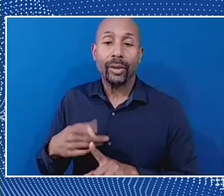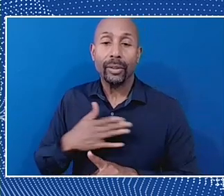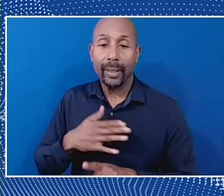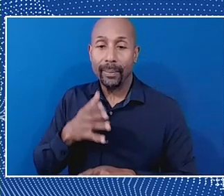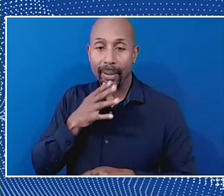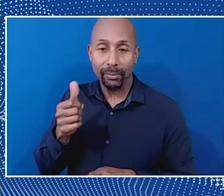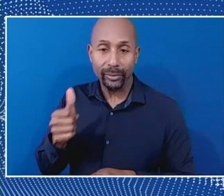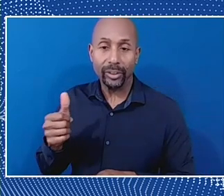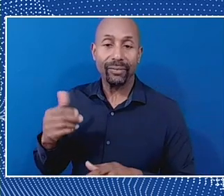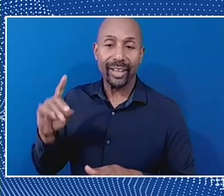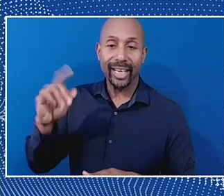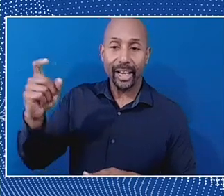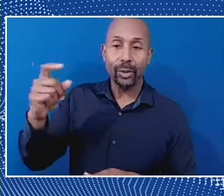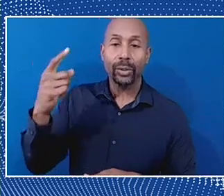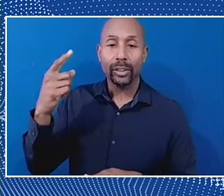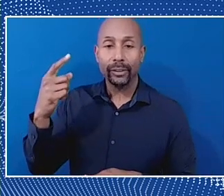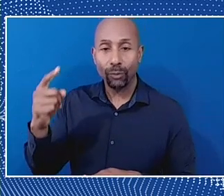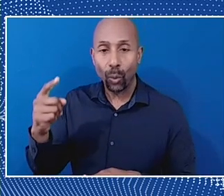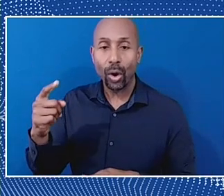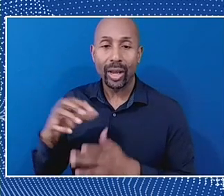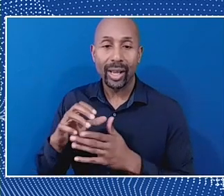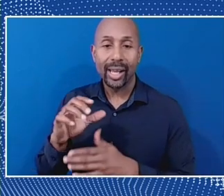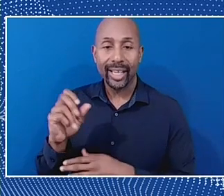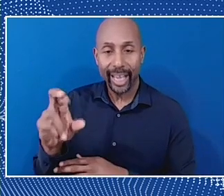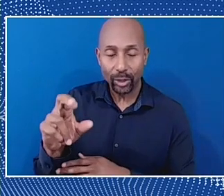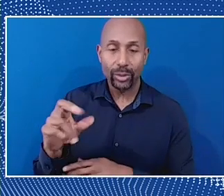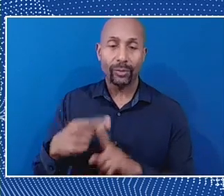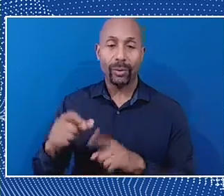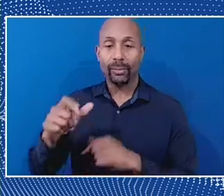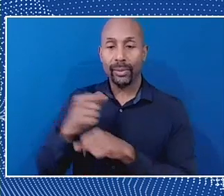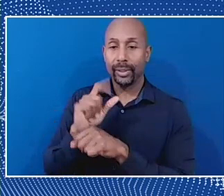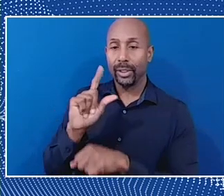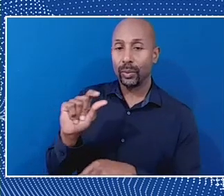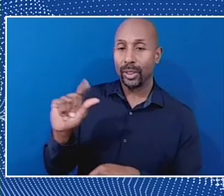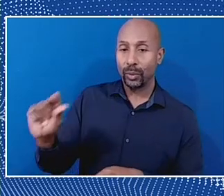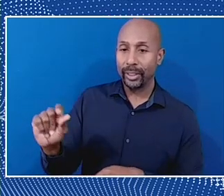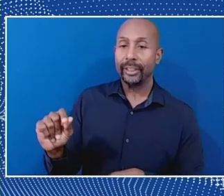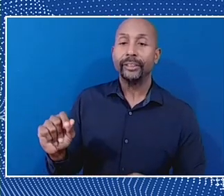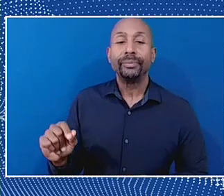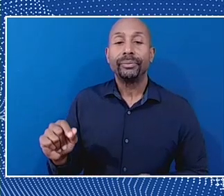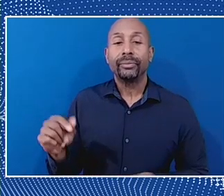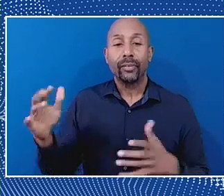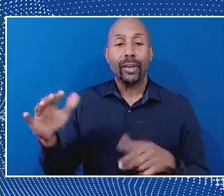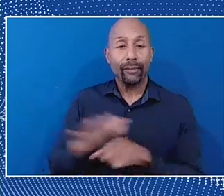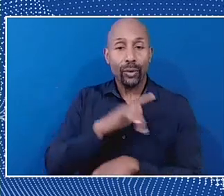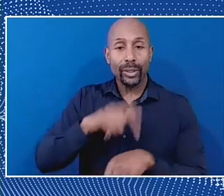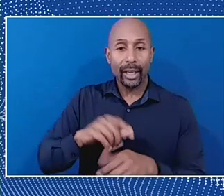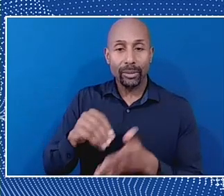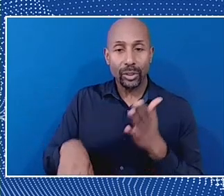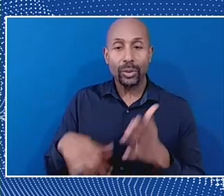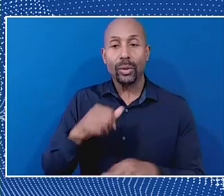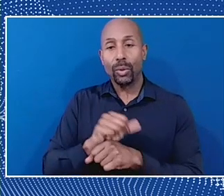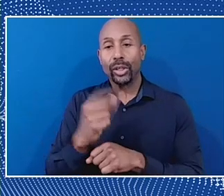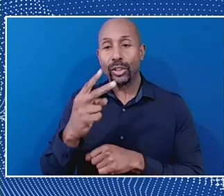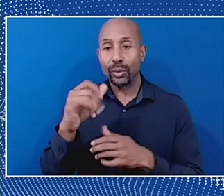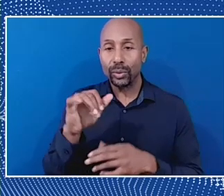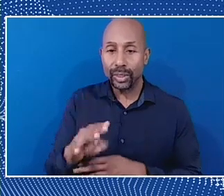unfortunate, unforeseen circumstances hinder me from pursuing a higher education and in turn, creating a better life for myself and my family.